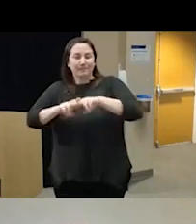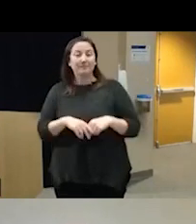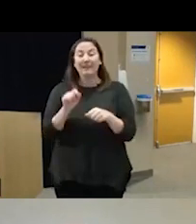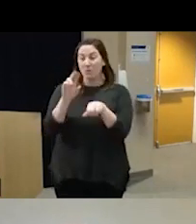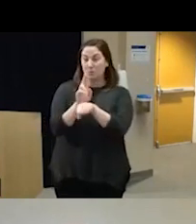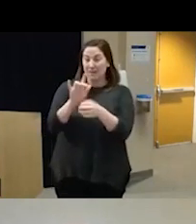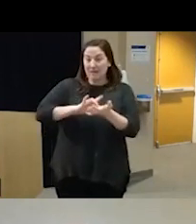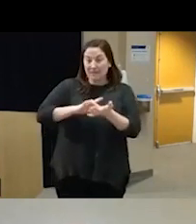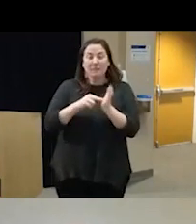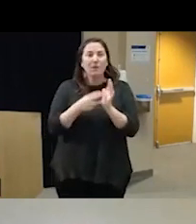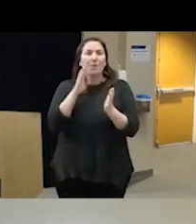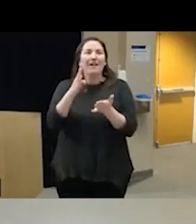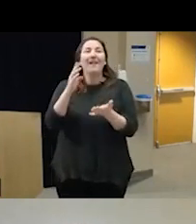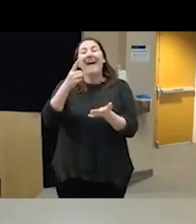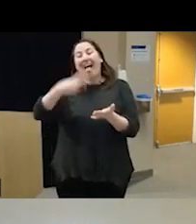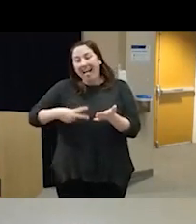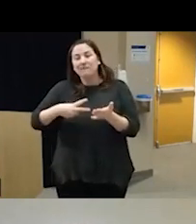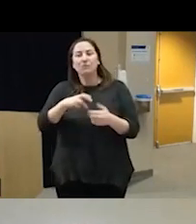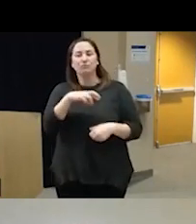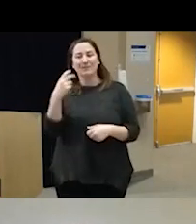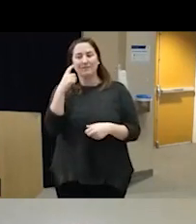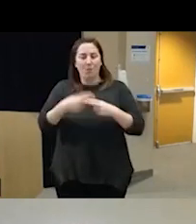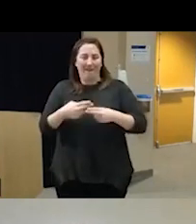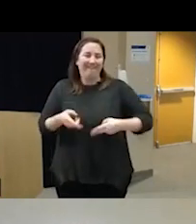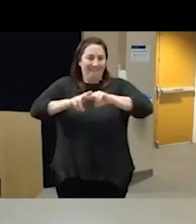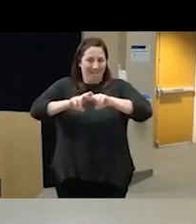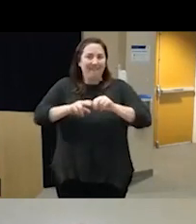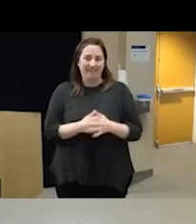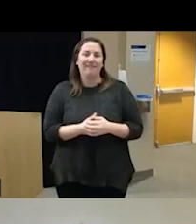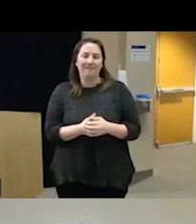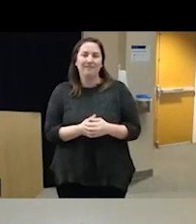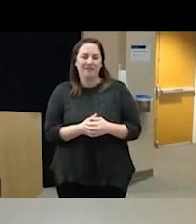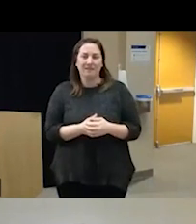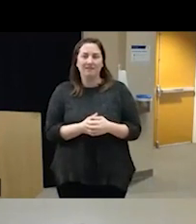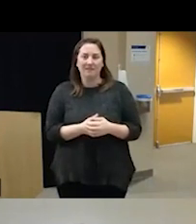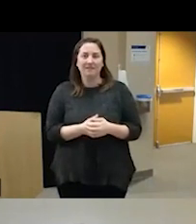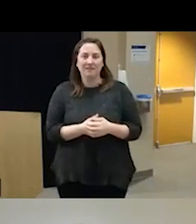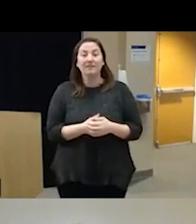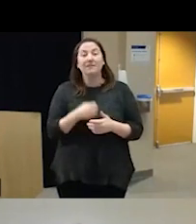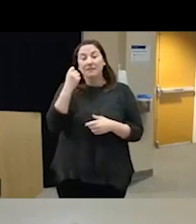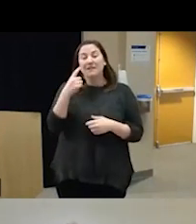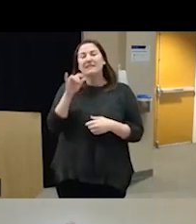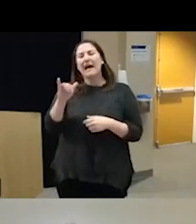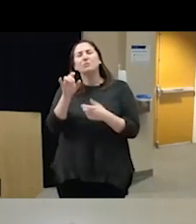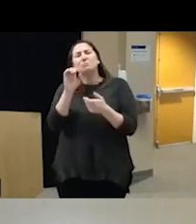the risk of weight gain in half. So the odds ratio is 0.5. We're also able to show an odds ratio decrease